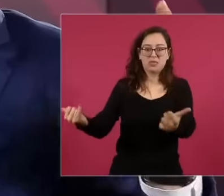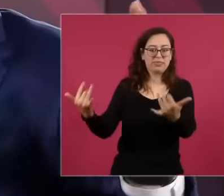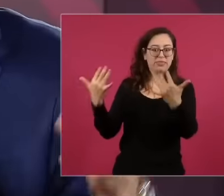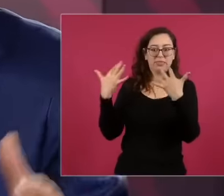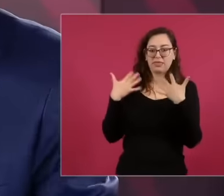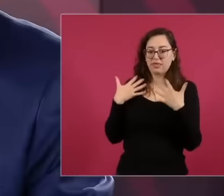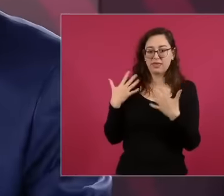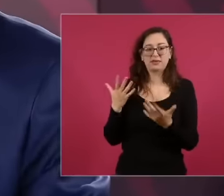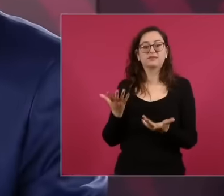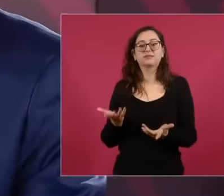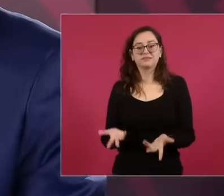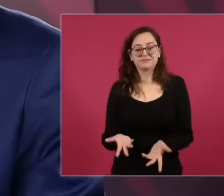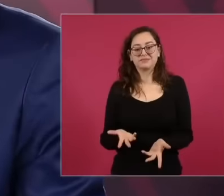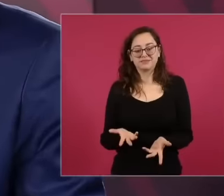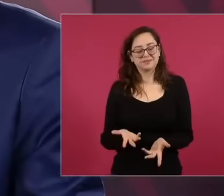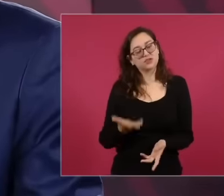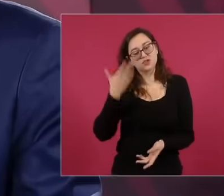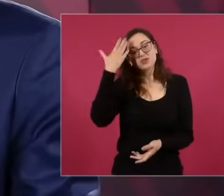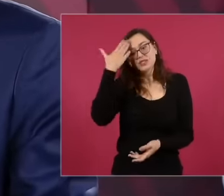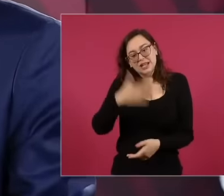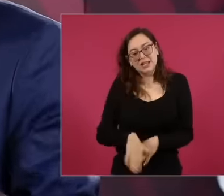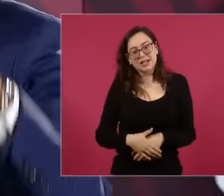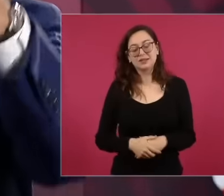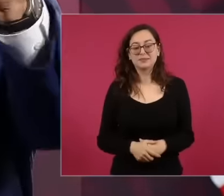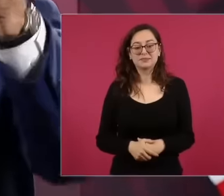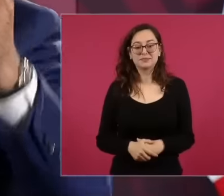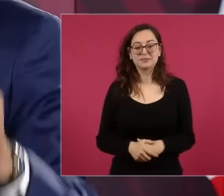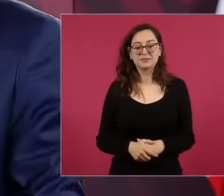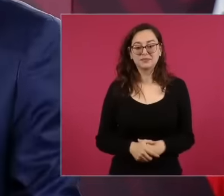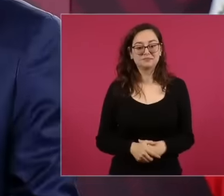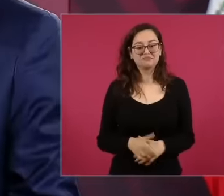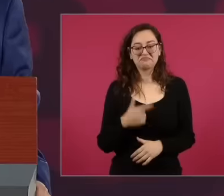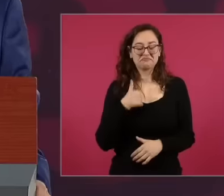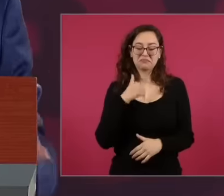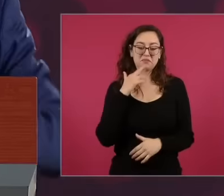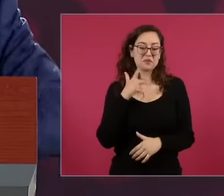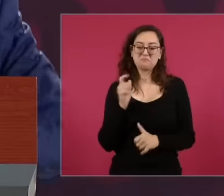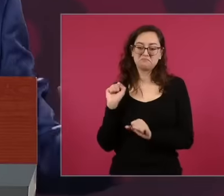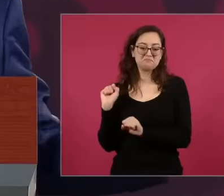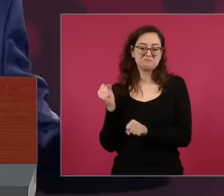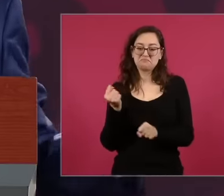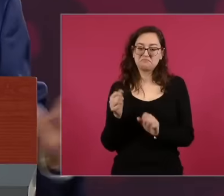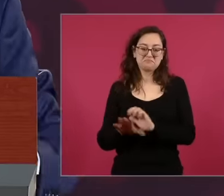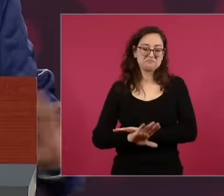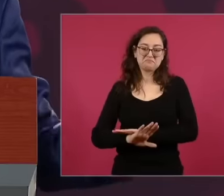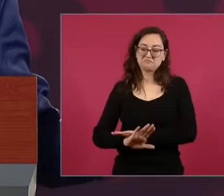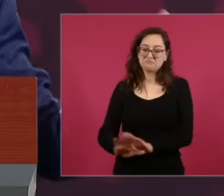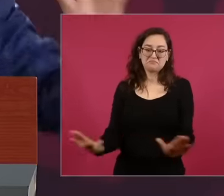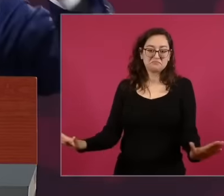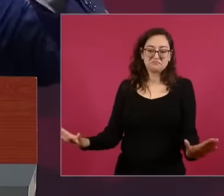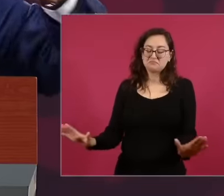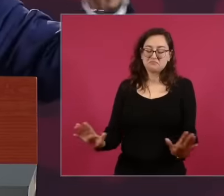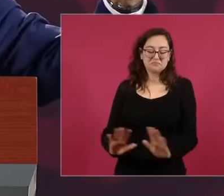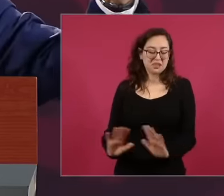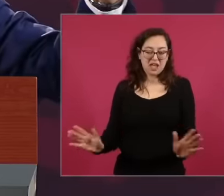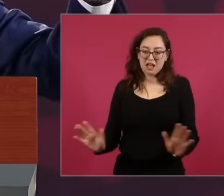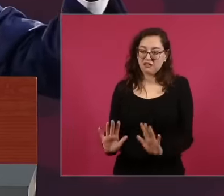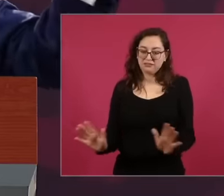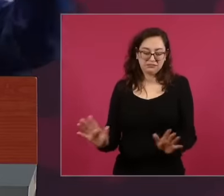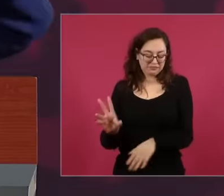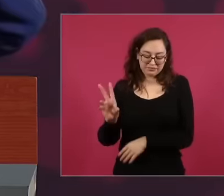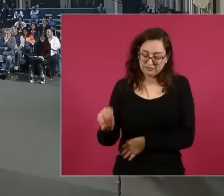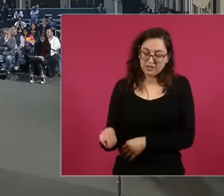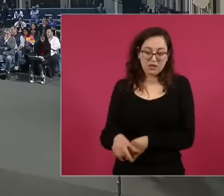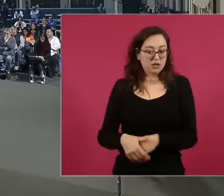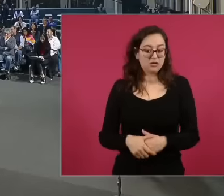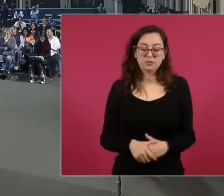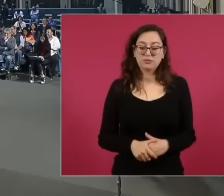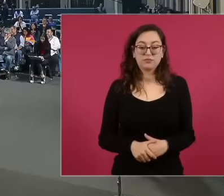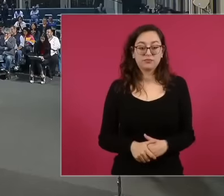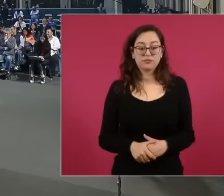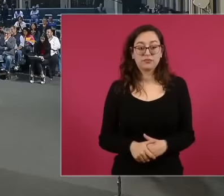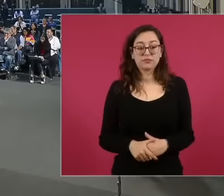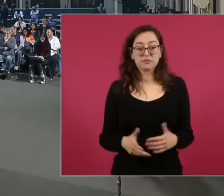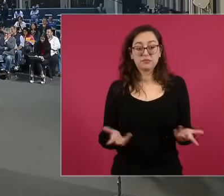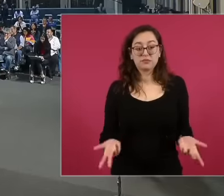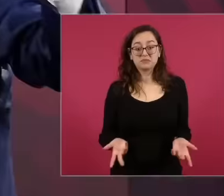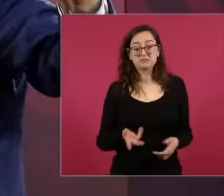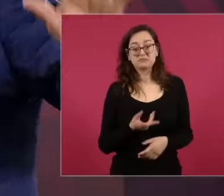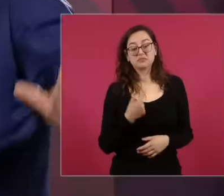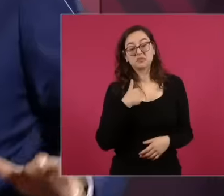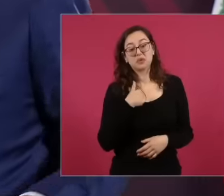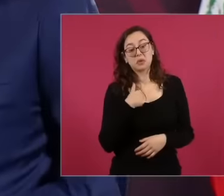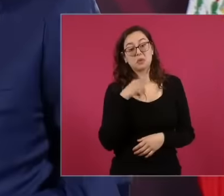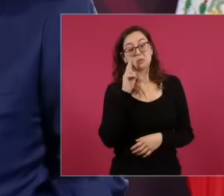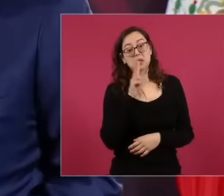to go and wait there, I am going to go to the base no more to that just this television yes